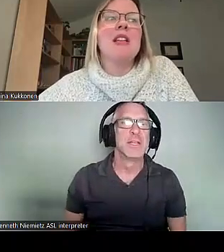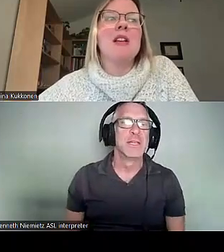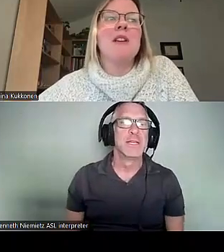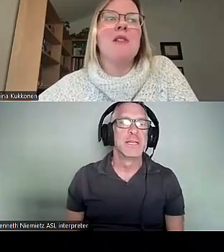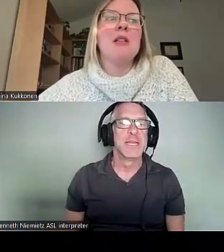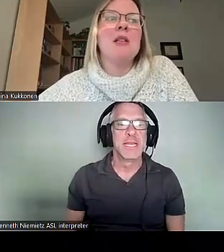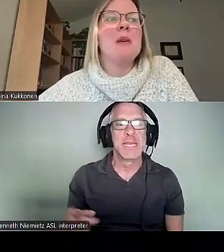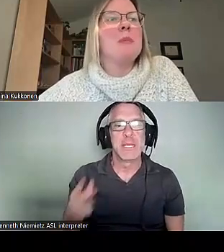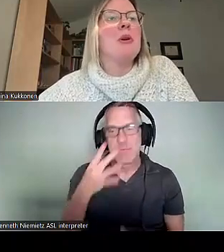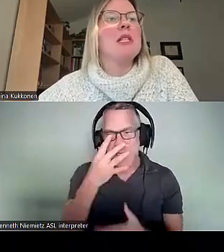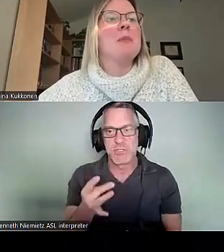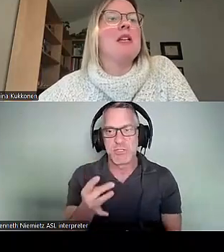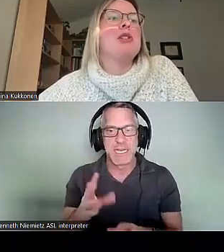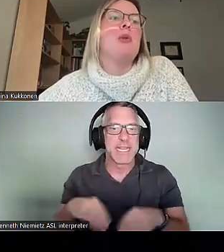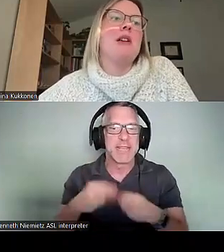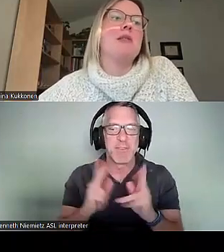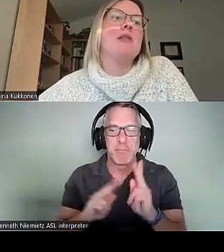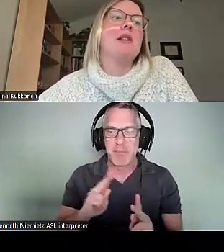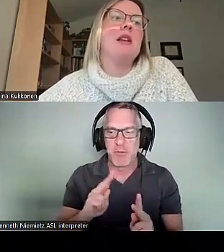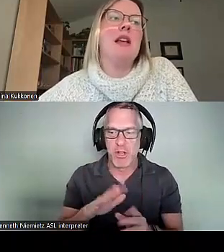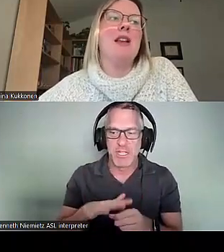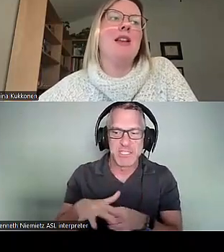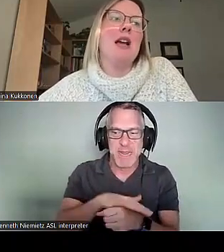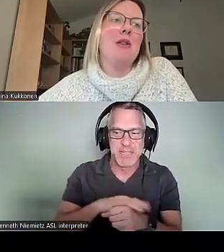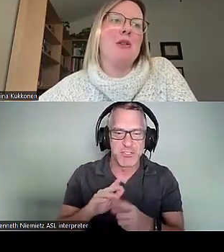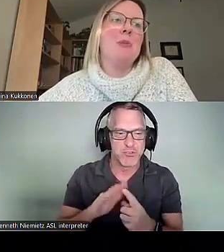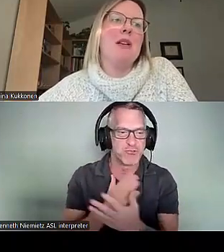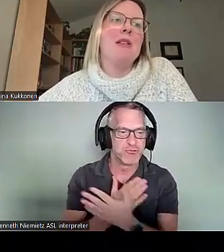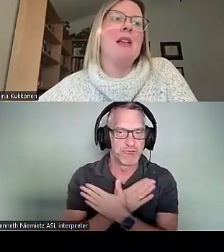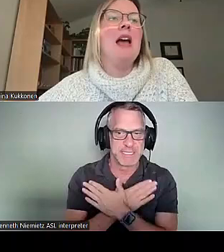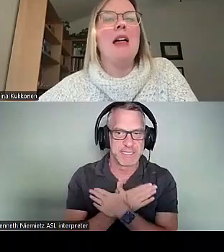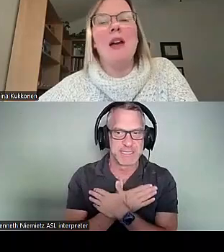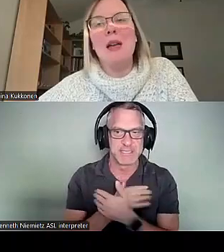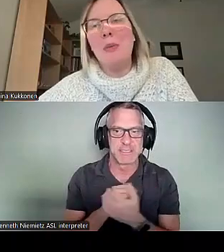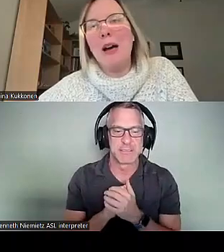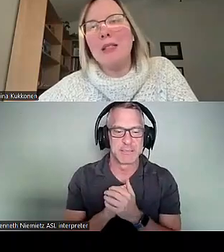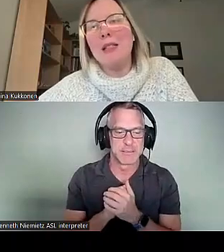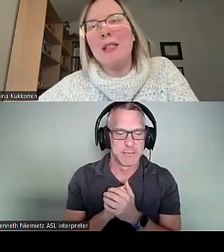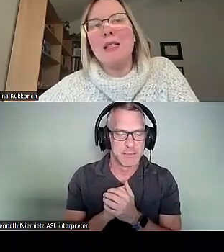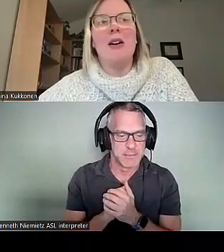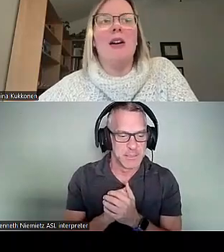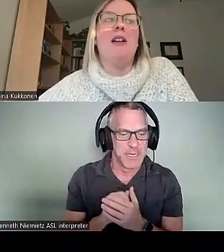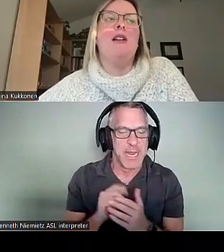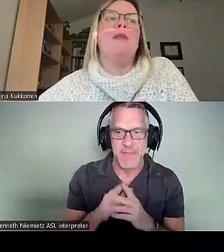the idea of giving people a space to rest in the gallery space, and that impacted the design of